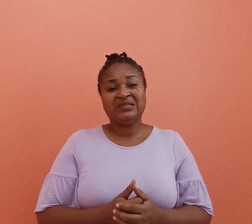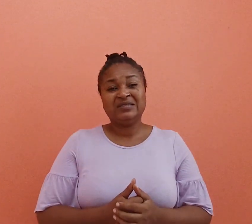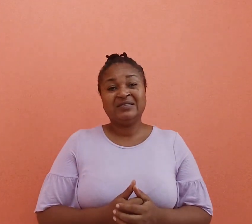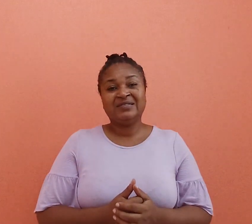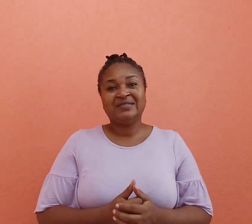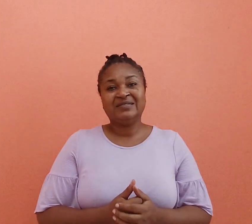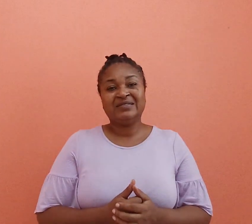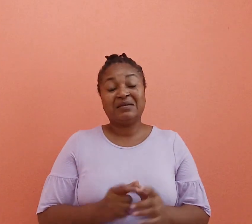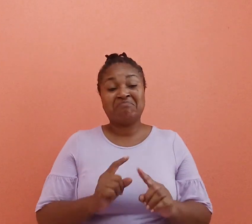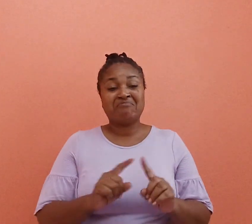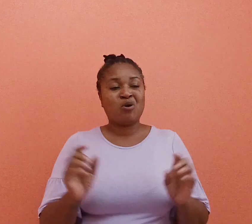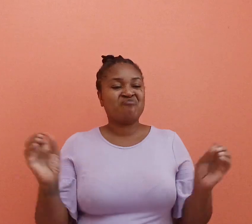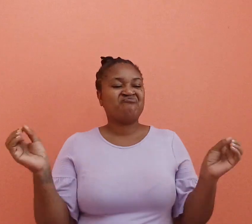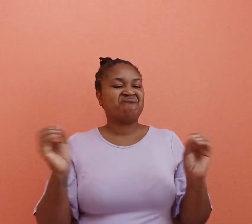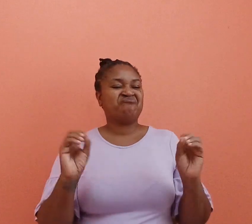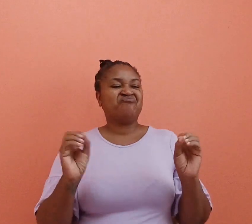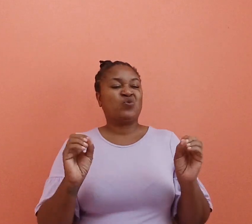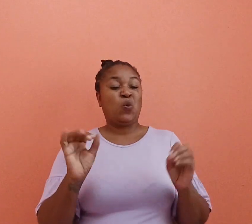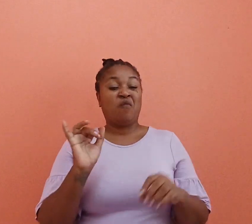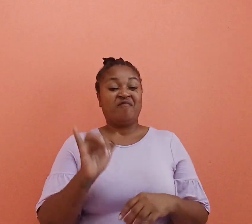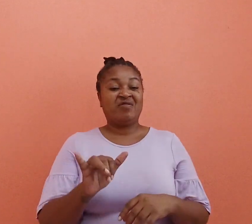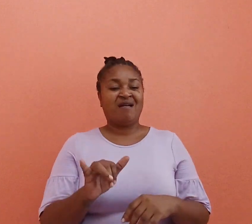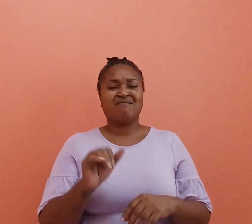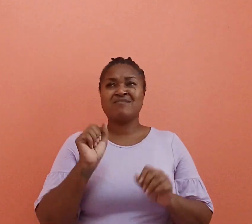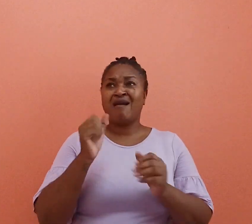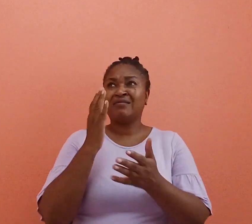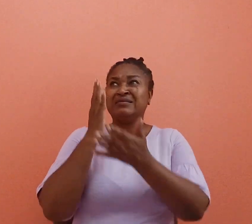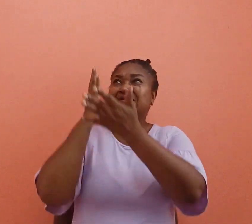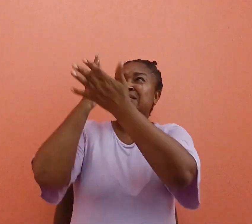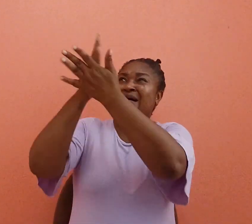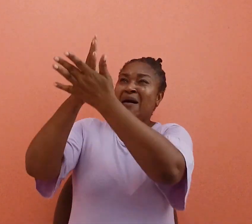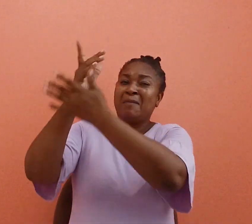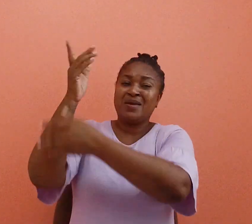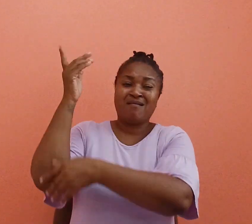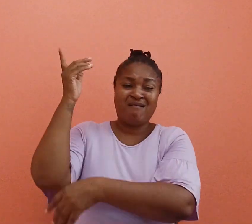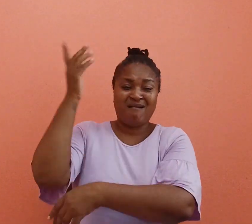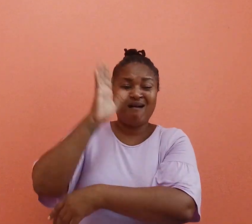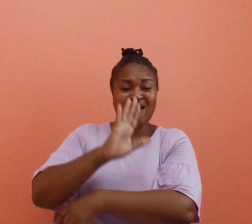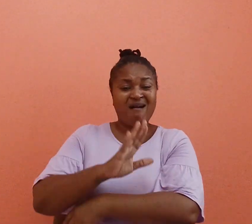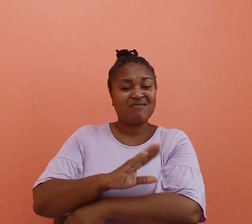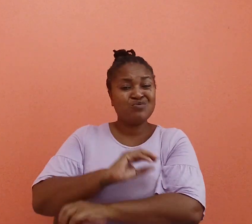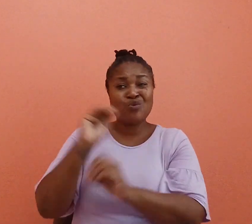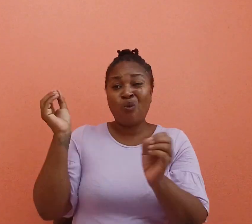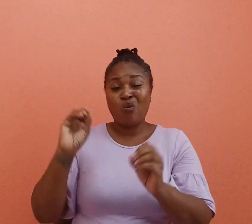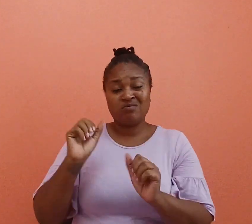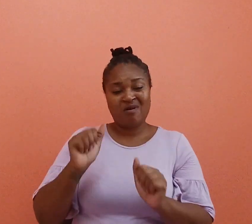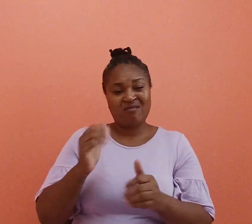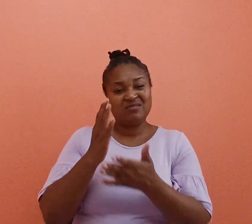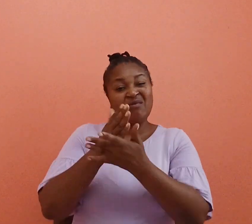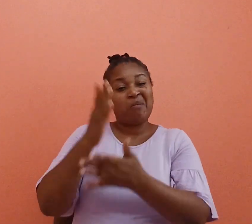But none of these things stop God.